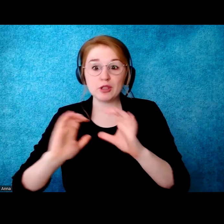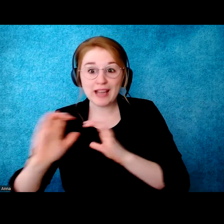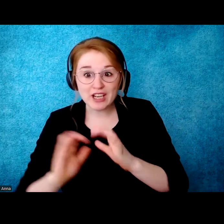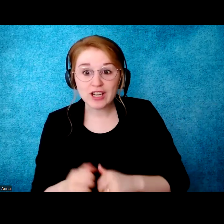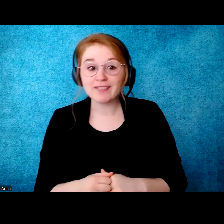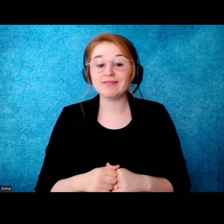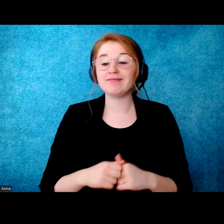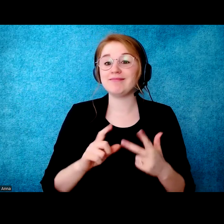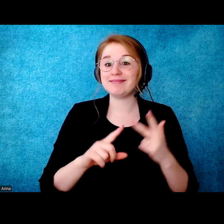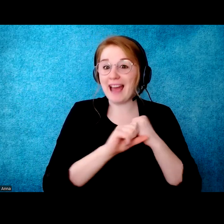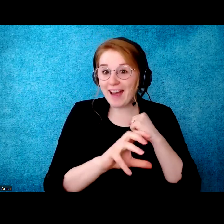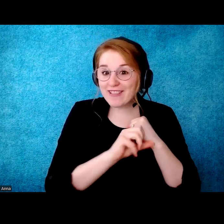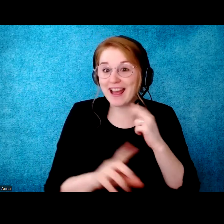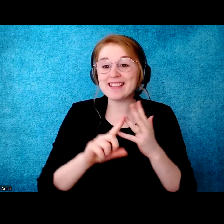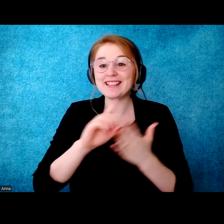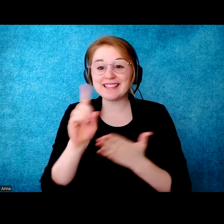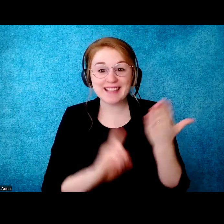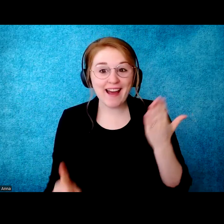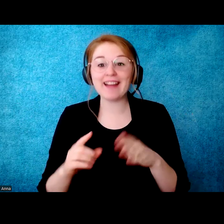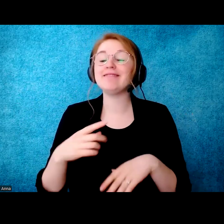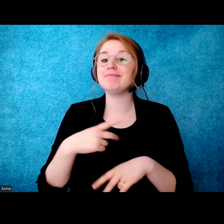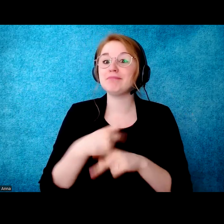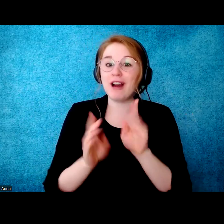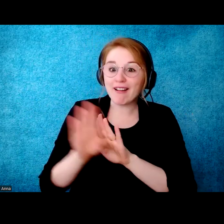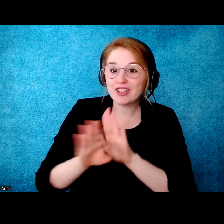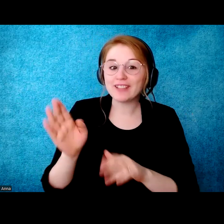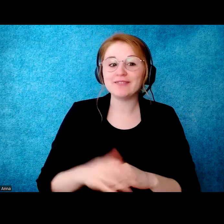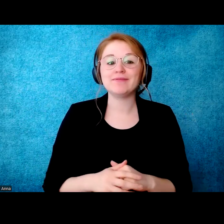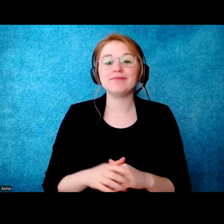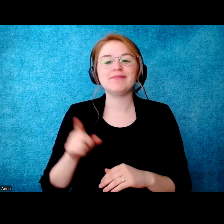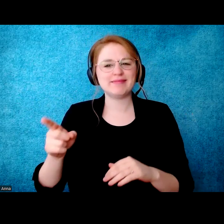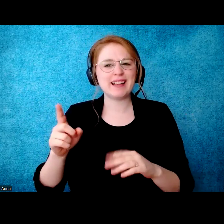advertising, design, and production. Pigorsch Media Design started developing the WisCaregiver